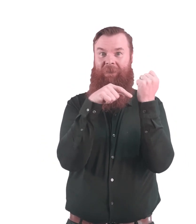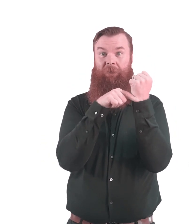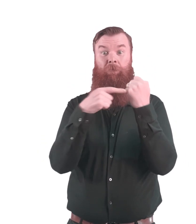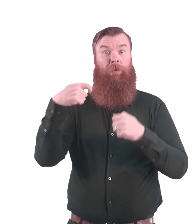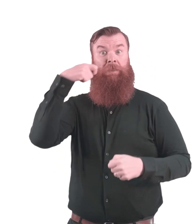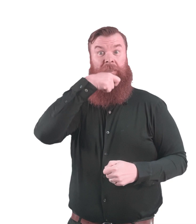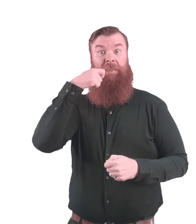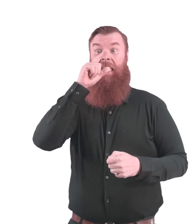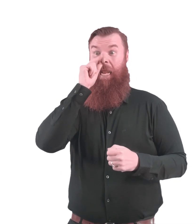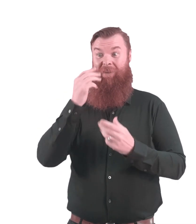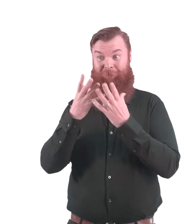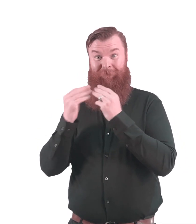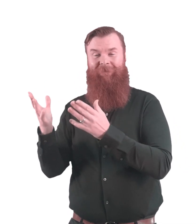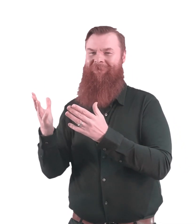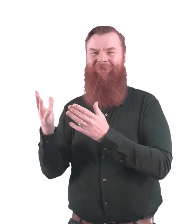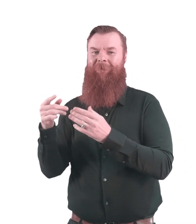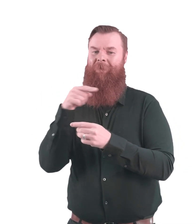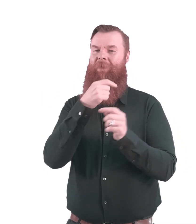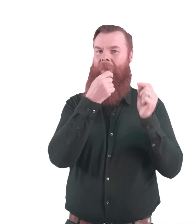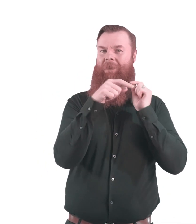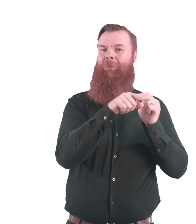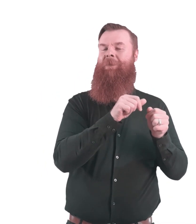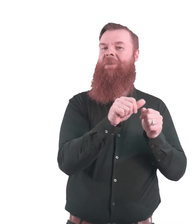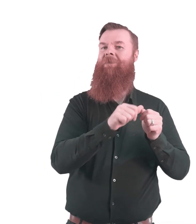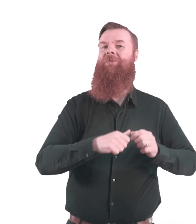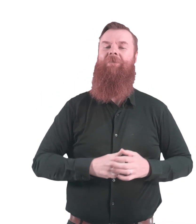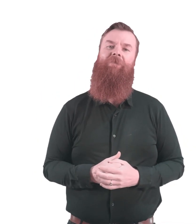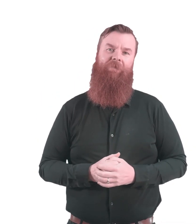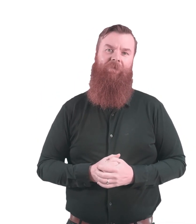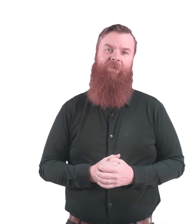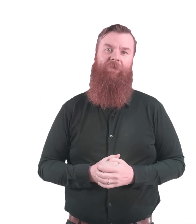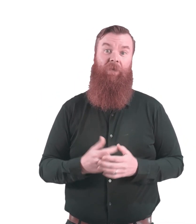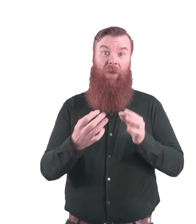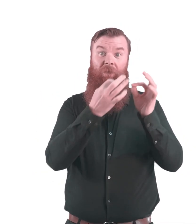Toothbrush bristles cannot reach between these tight spaces.